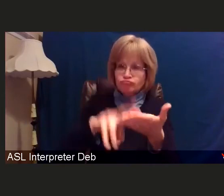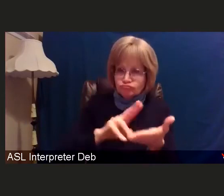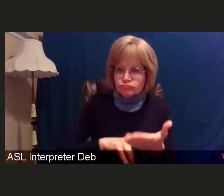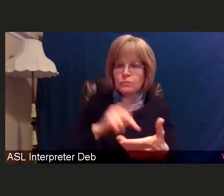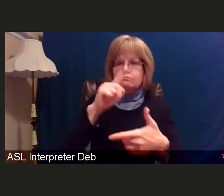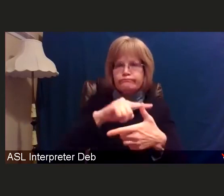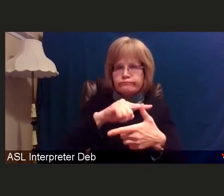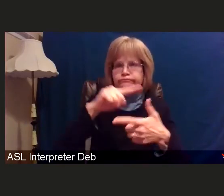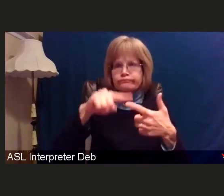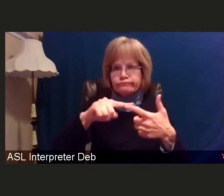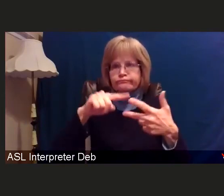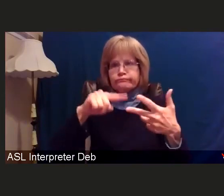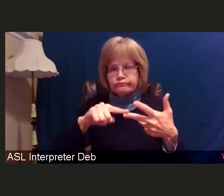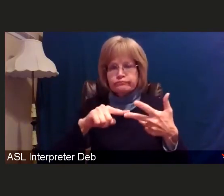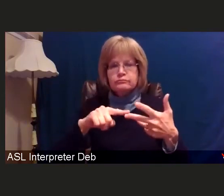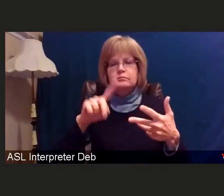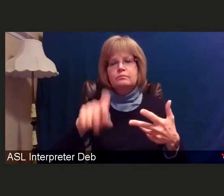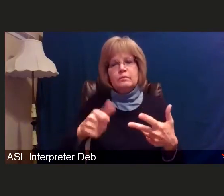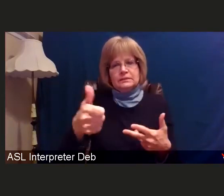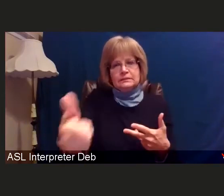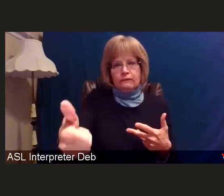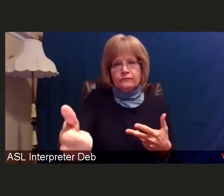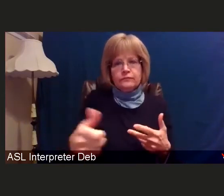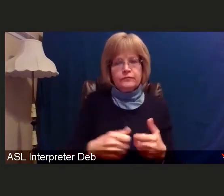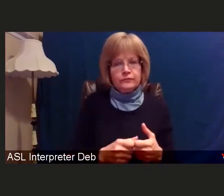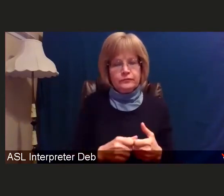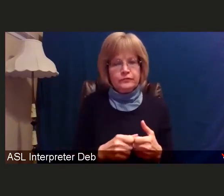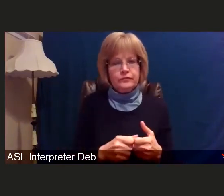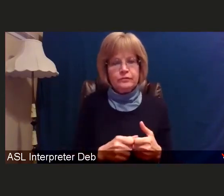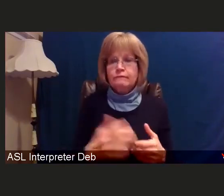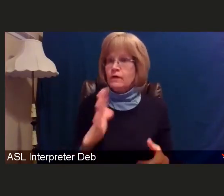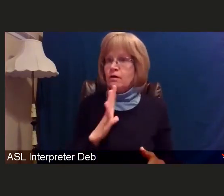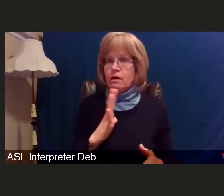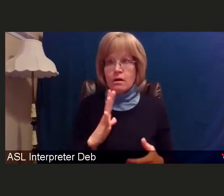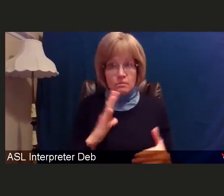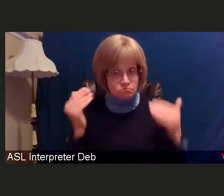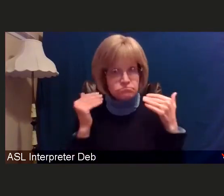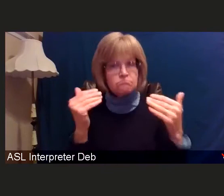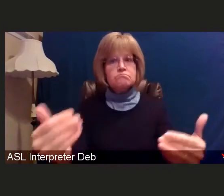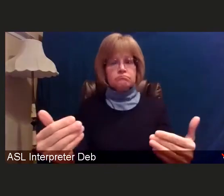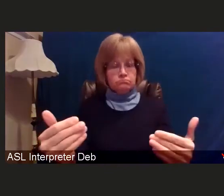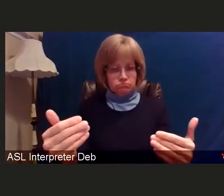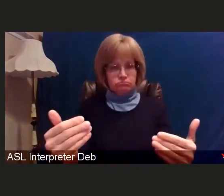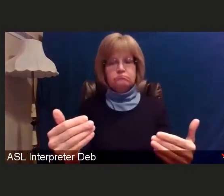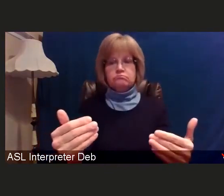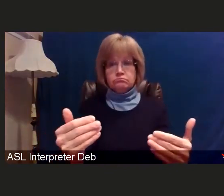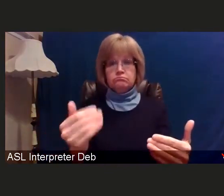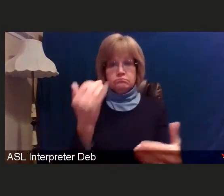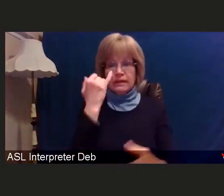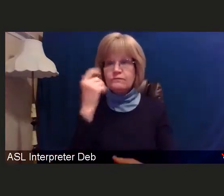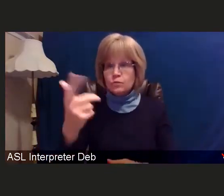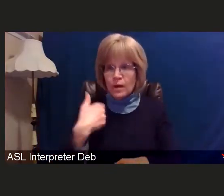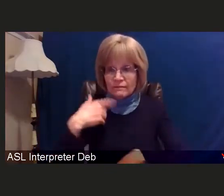which there's nothing wrong to do with that. And I would encourage for those who have the time to consider doing that.